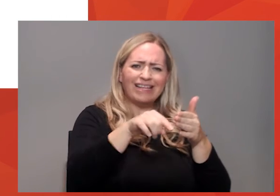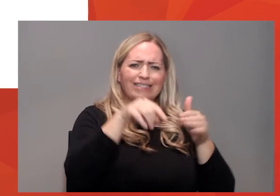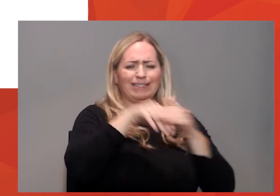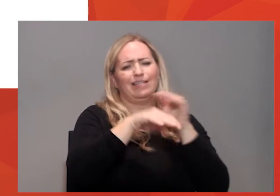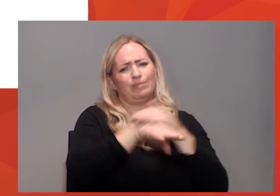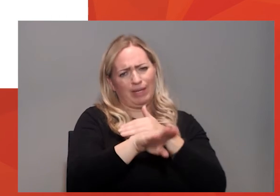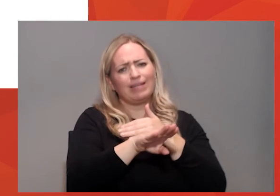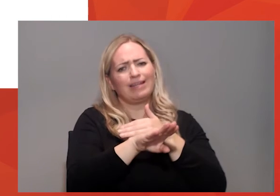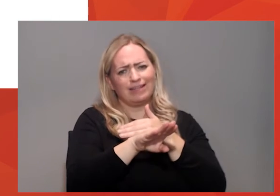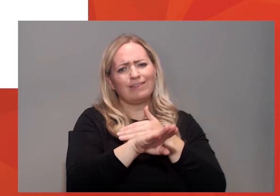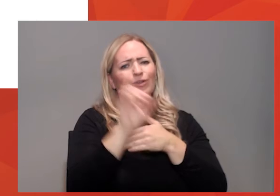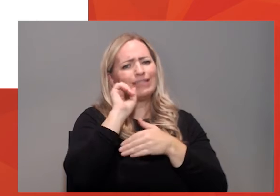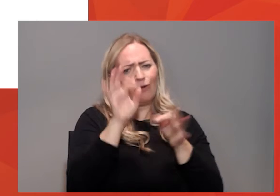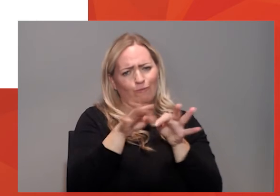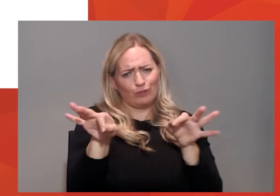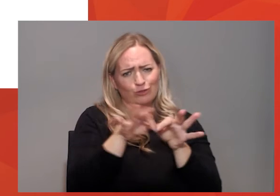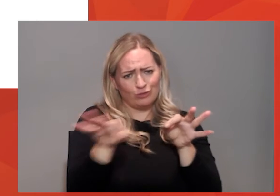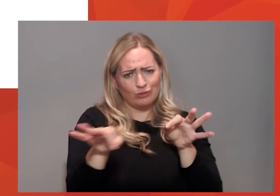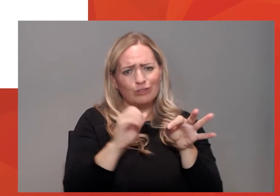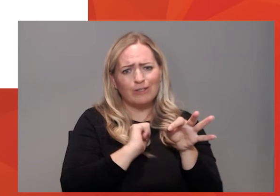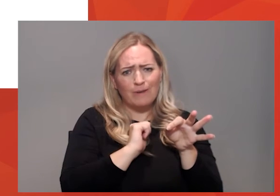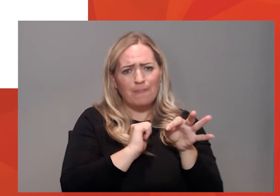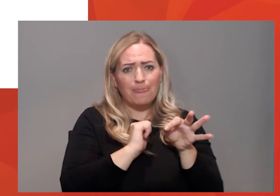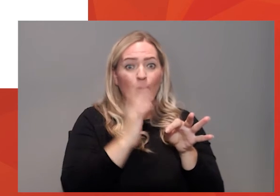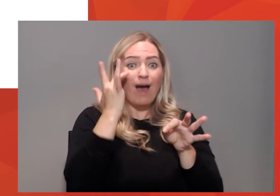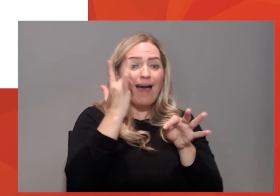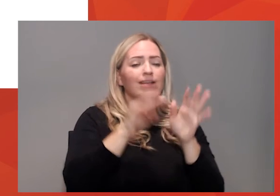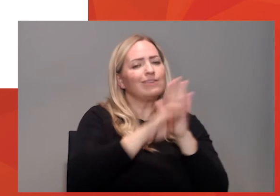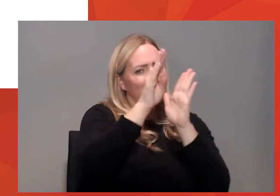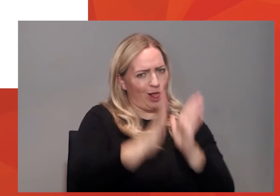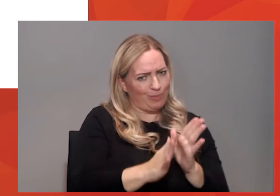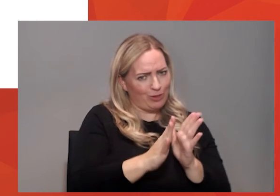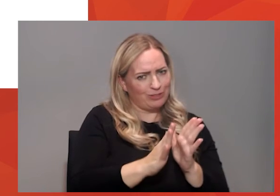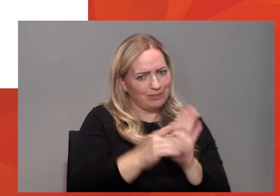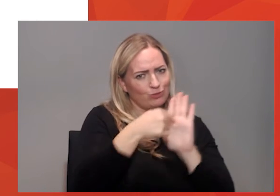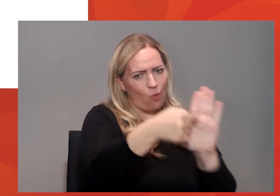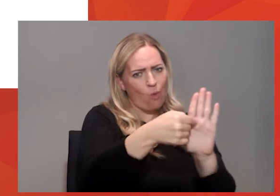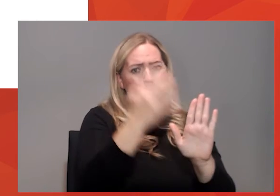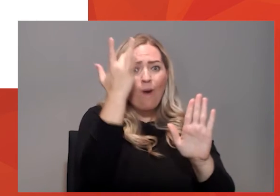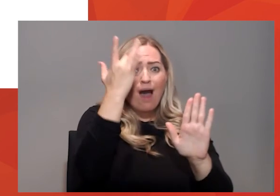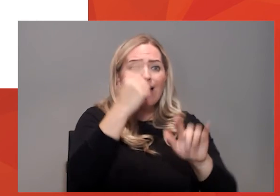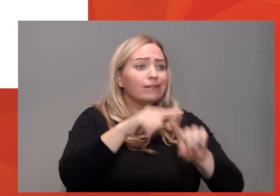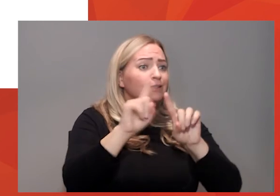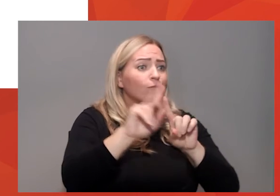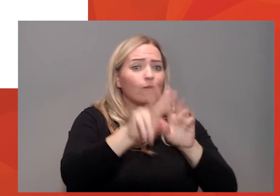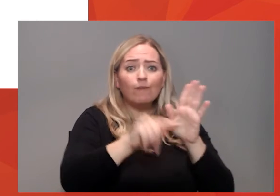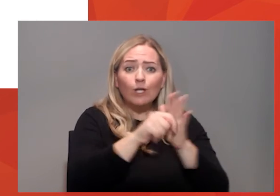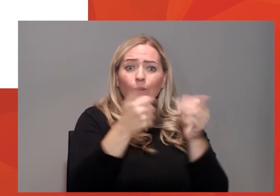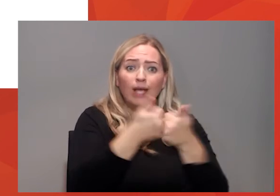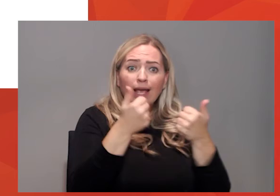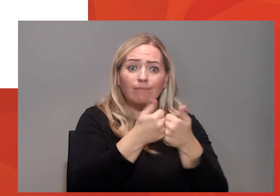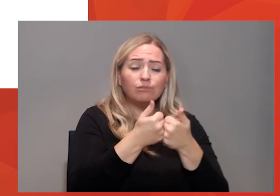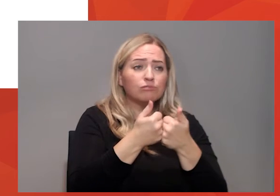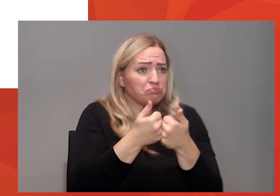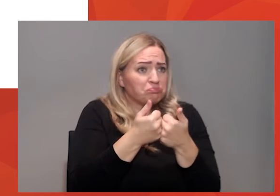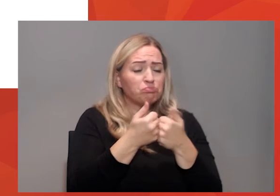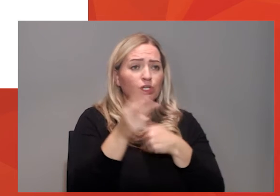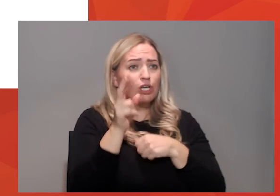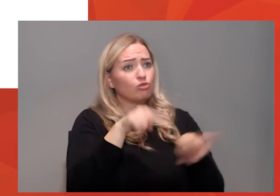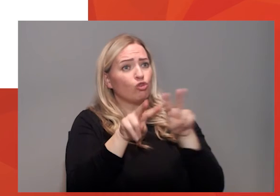accessibility feature, (especially developers). Because in different video games we can observe today